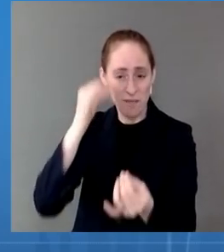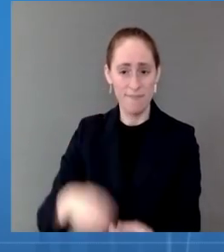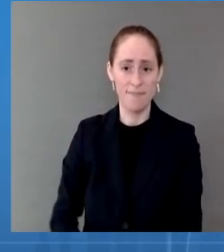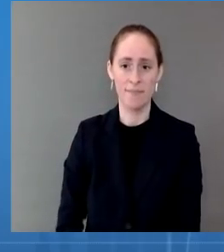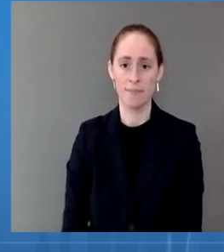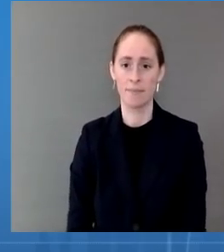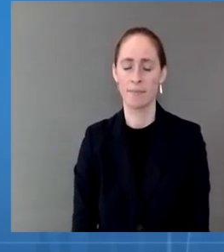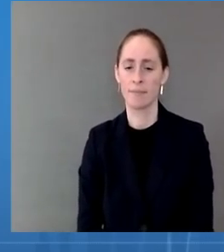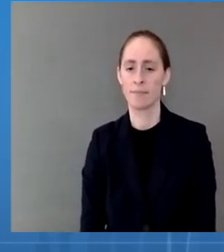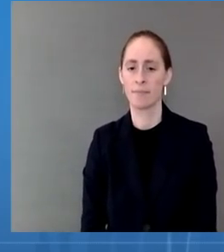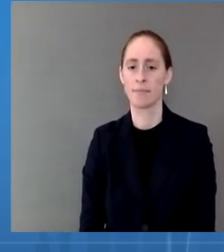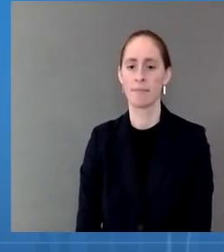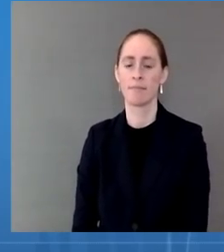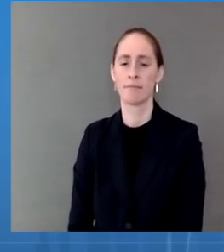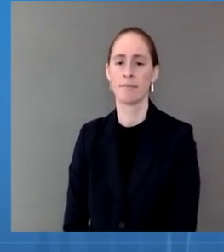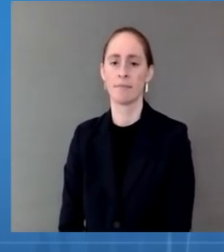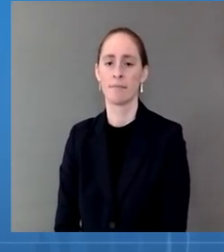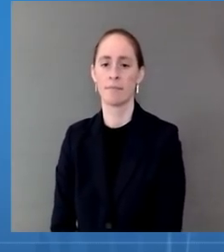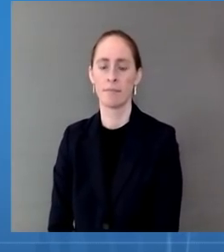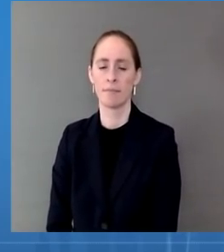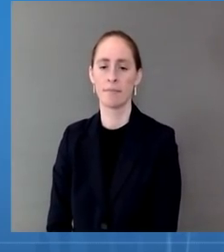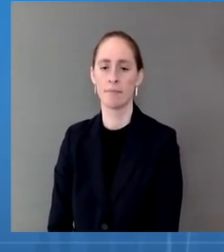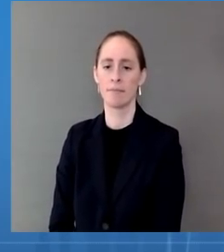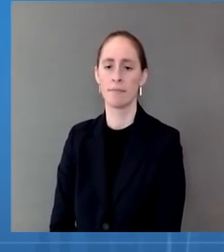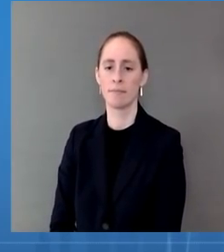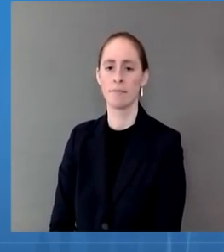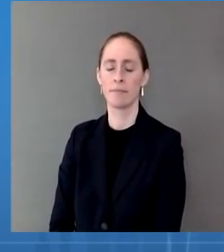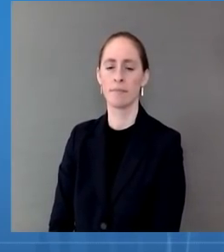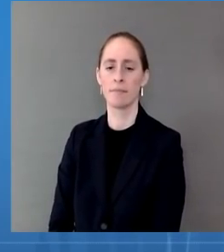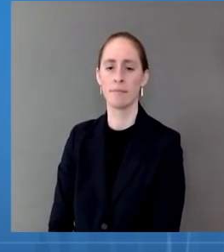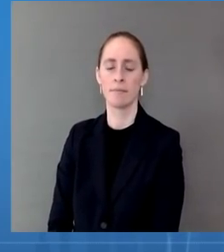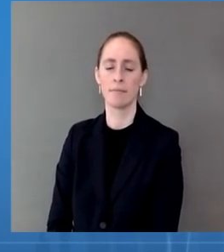is going to affect the long term development and success of this younger generation?